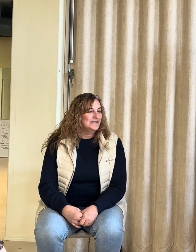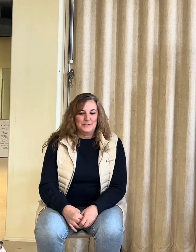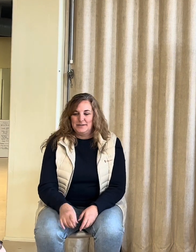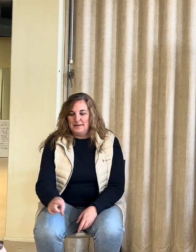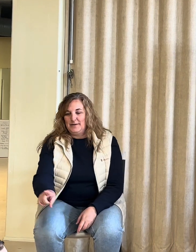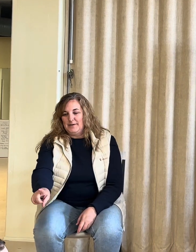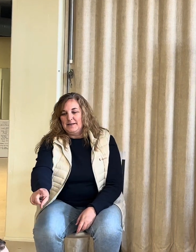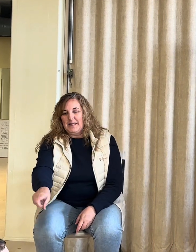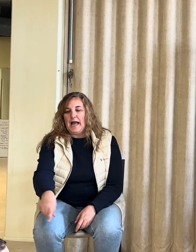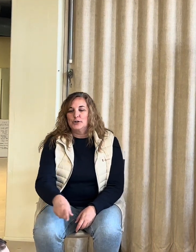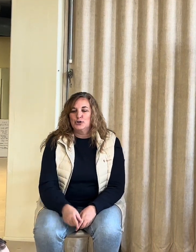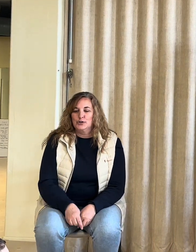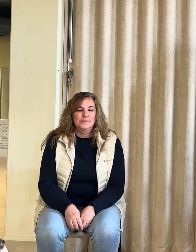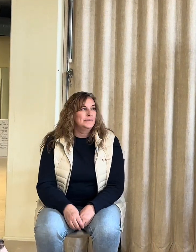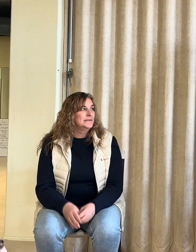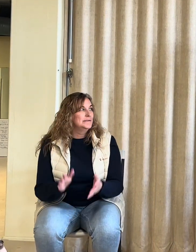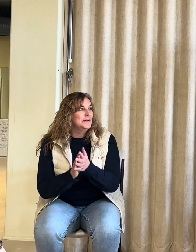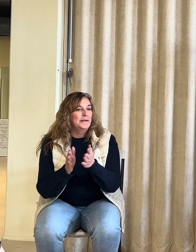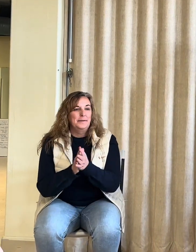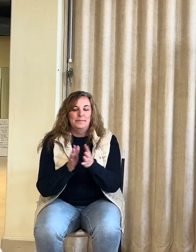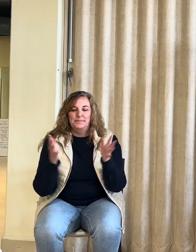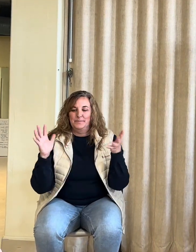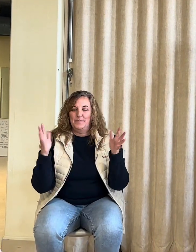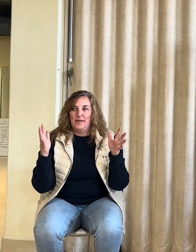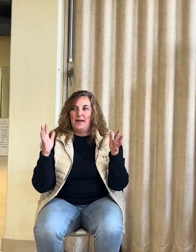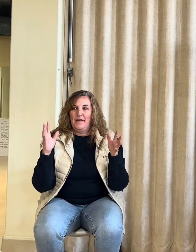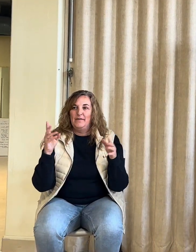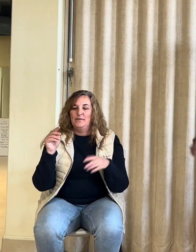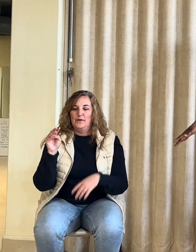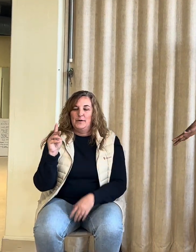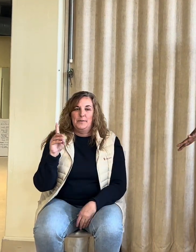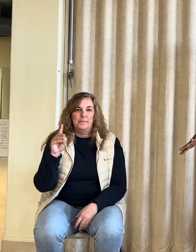And can we also give a big round of applause to Miss Dyna!